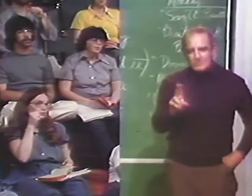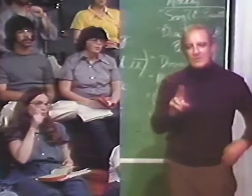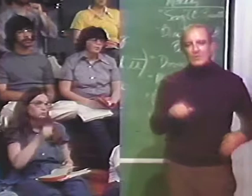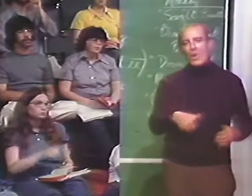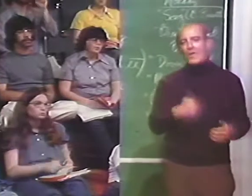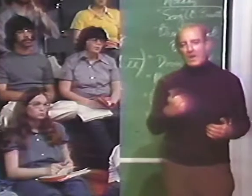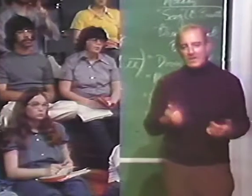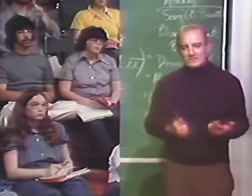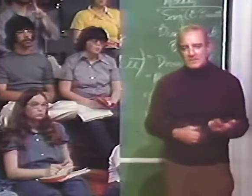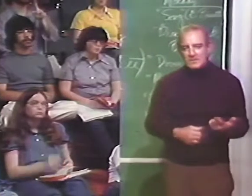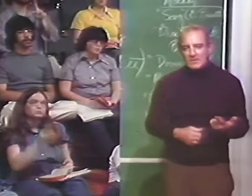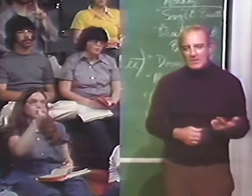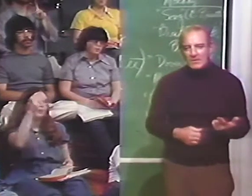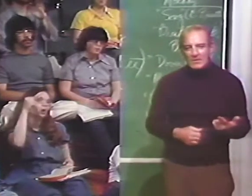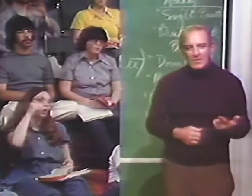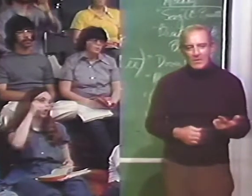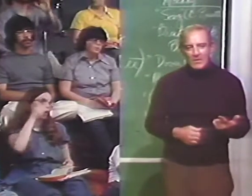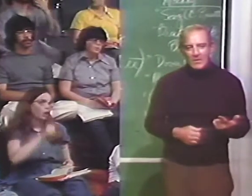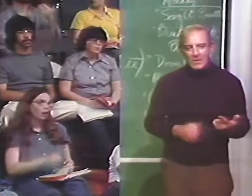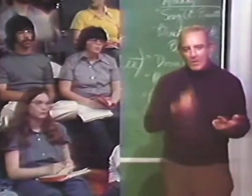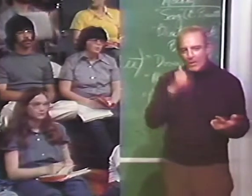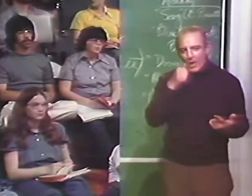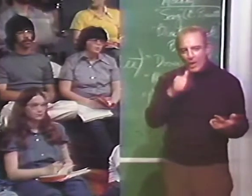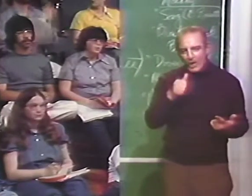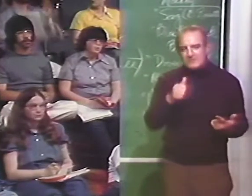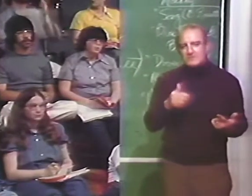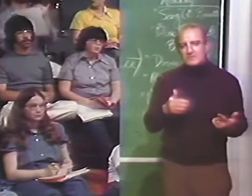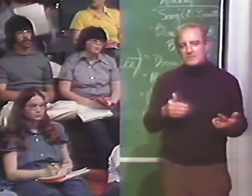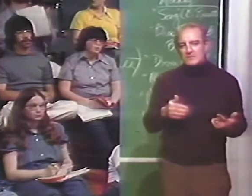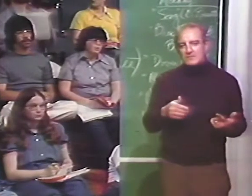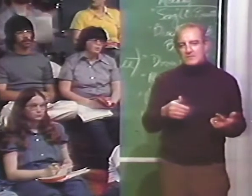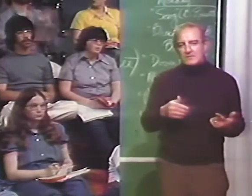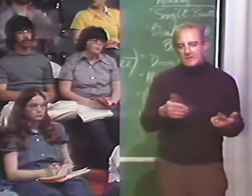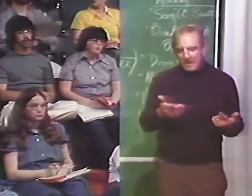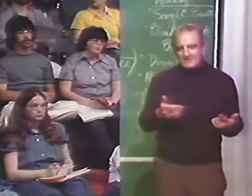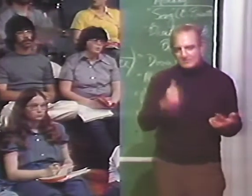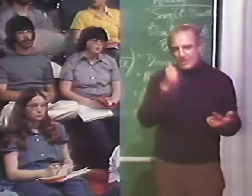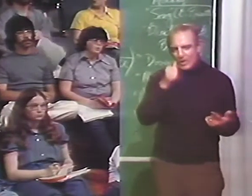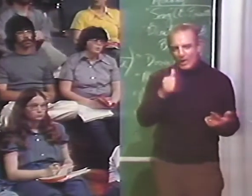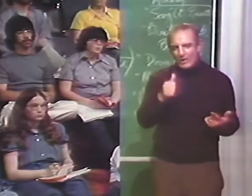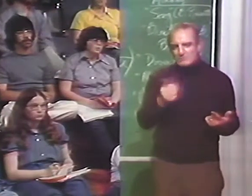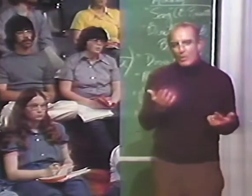UNUSED. WHAT ELSE? GIRLS.